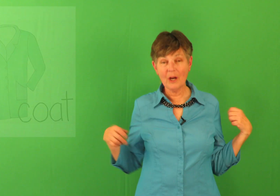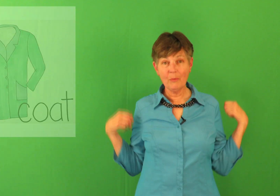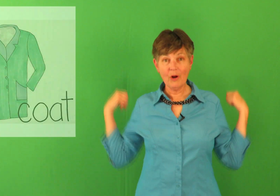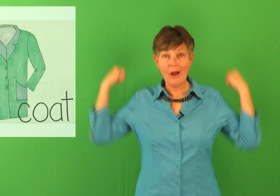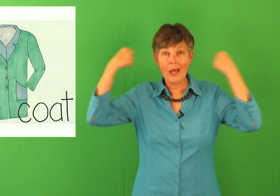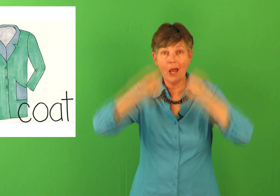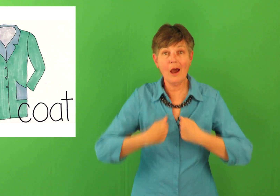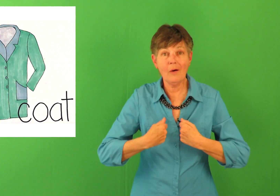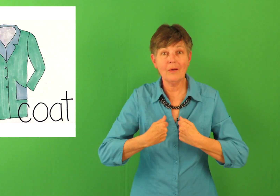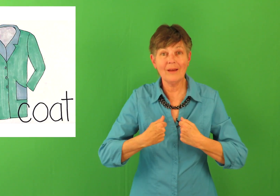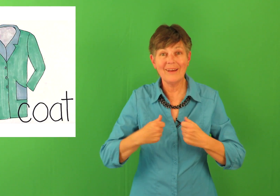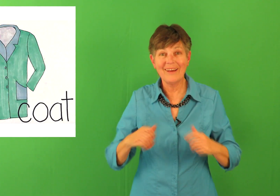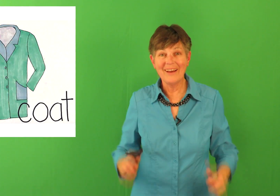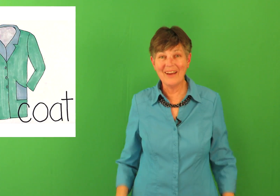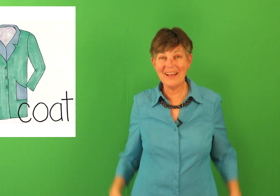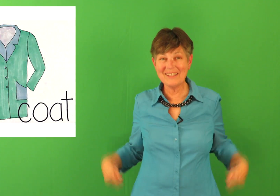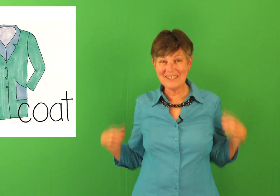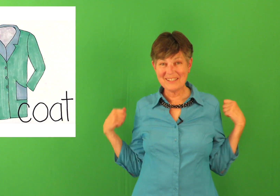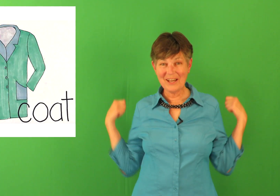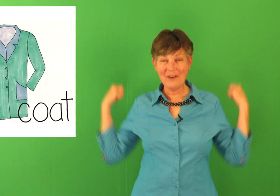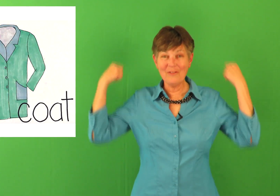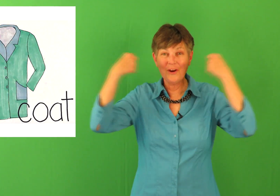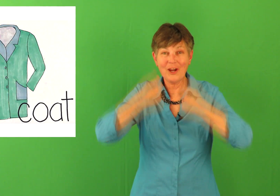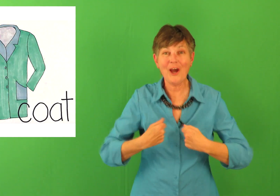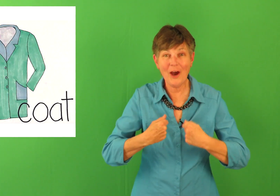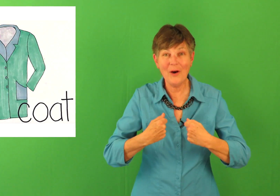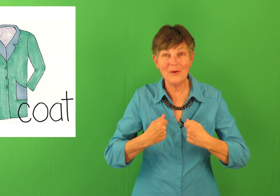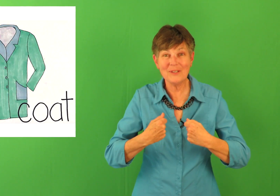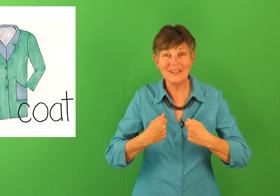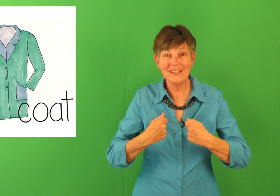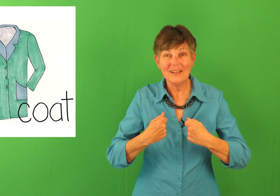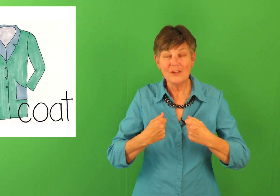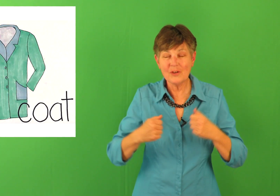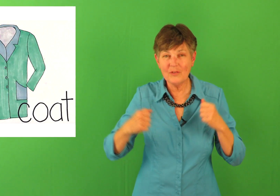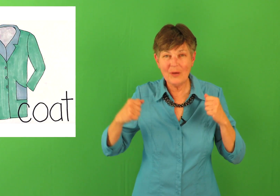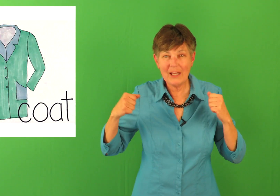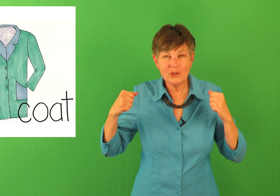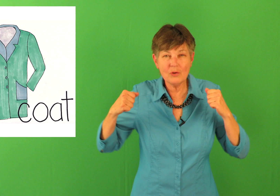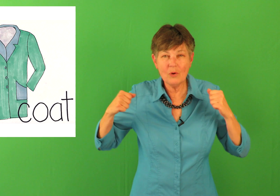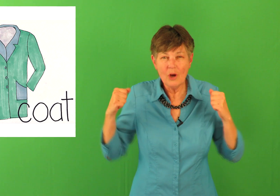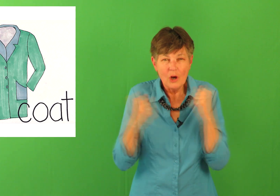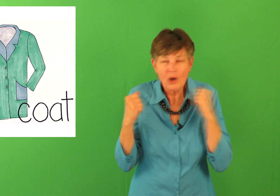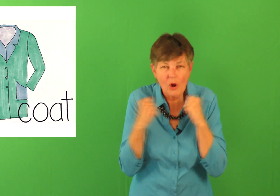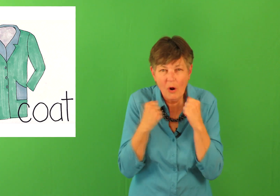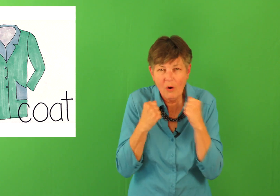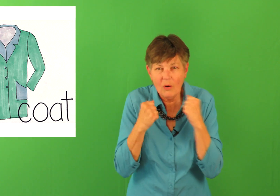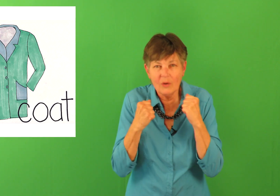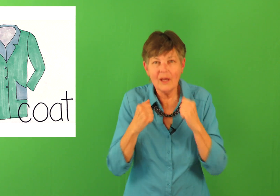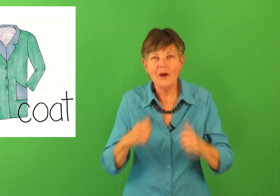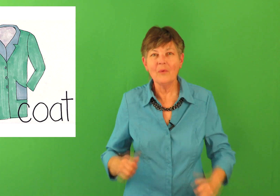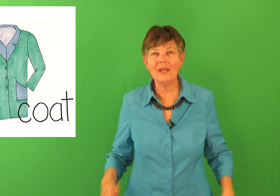going to put on a coat this is a sign for a coat so if you get too cold we